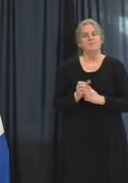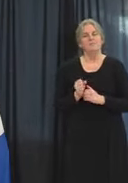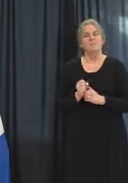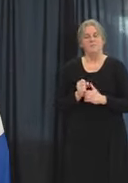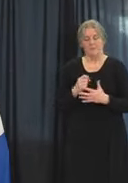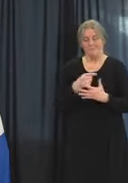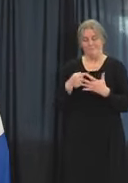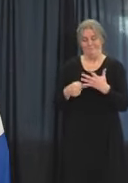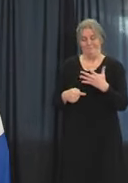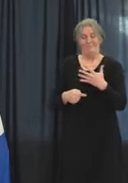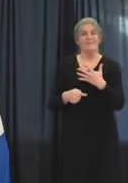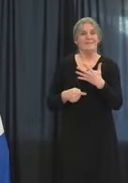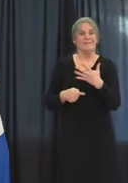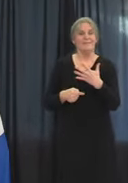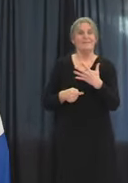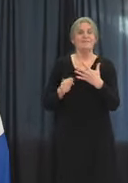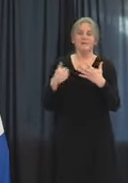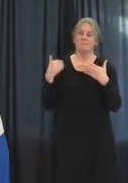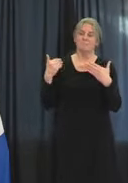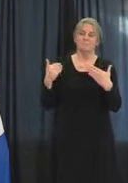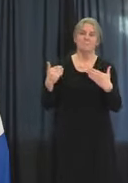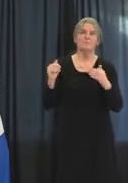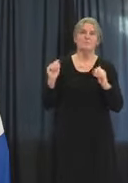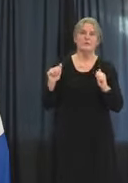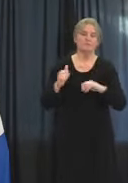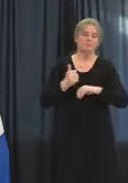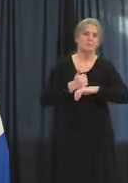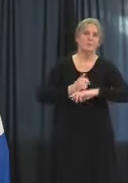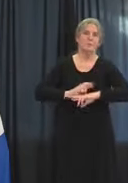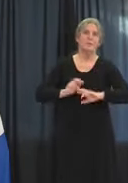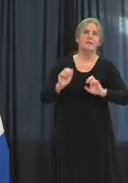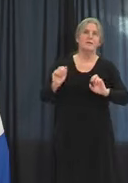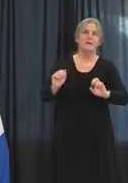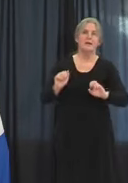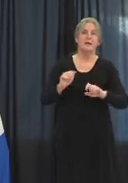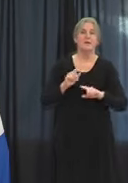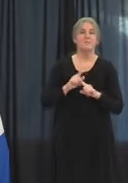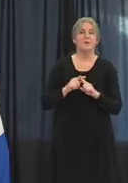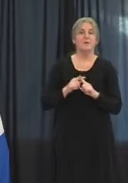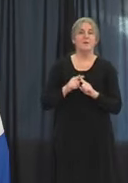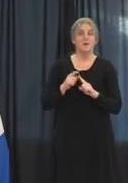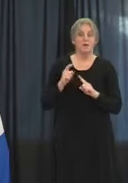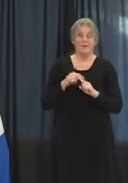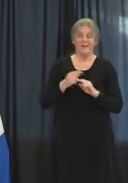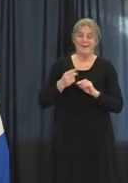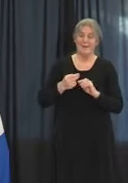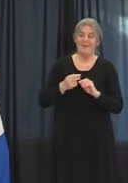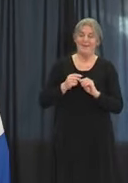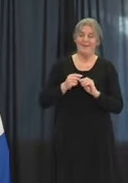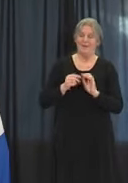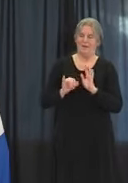So again, all of these measures are now able and in place but again, we are not increasing the